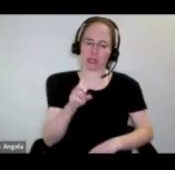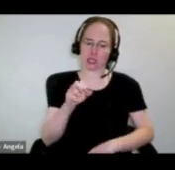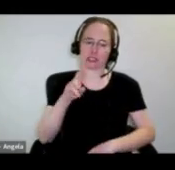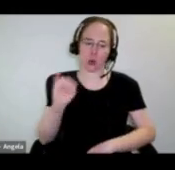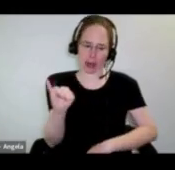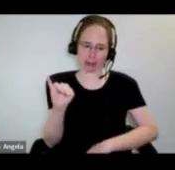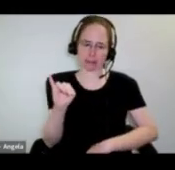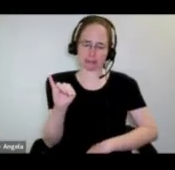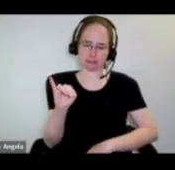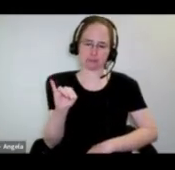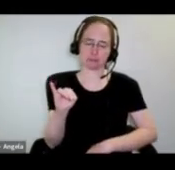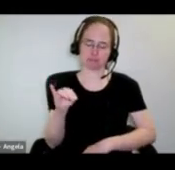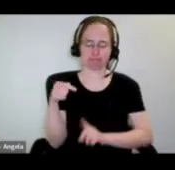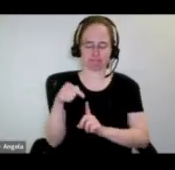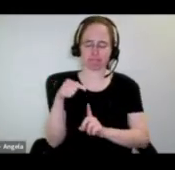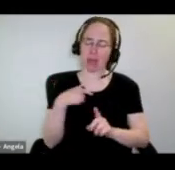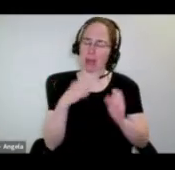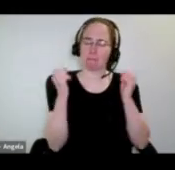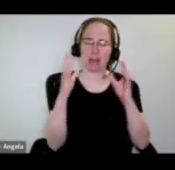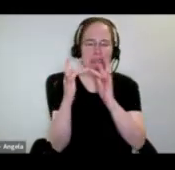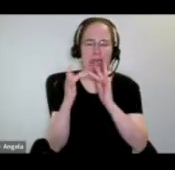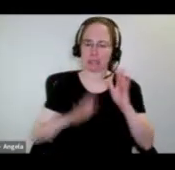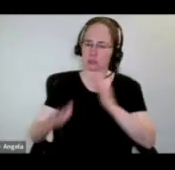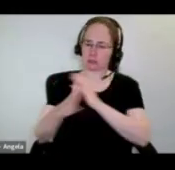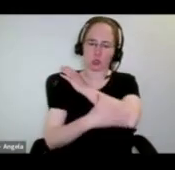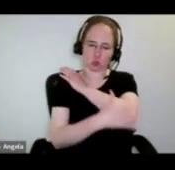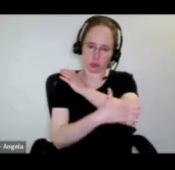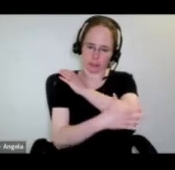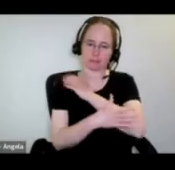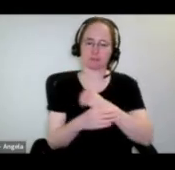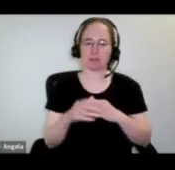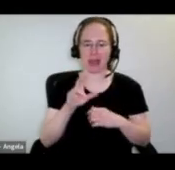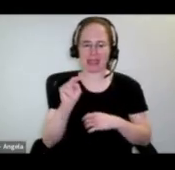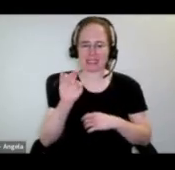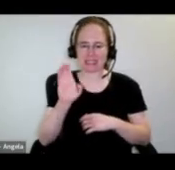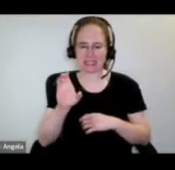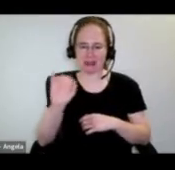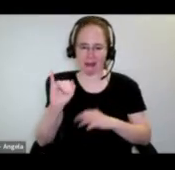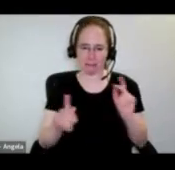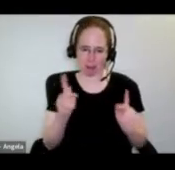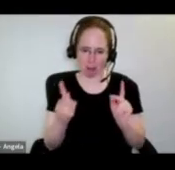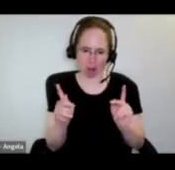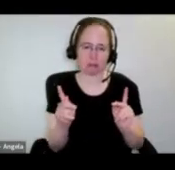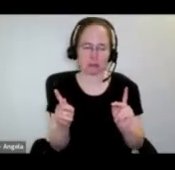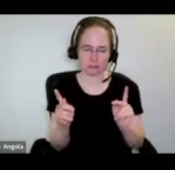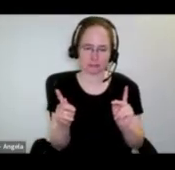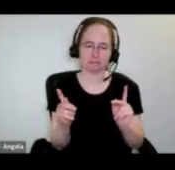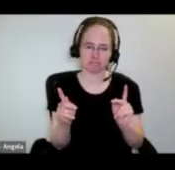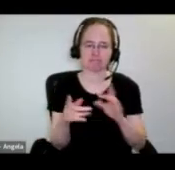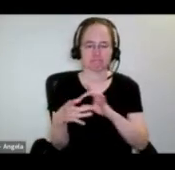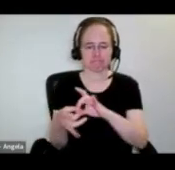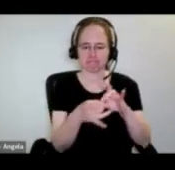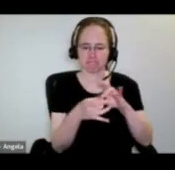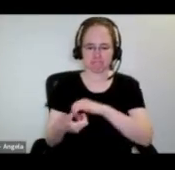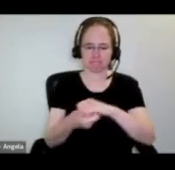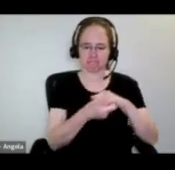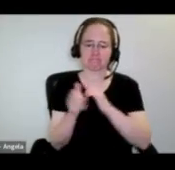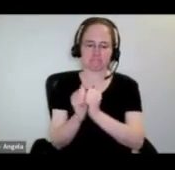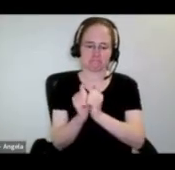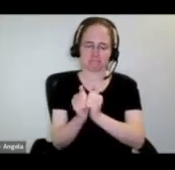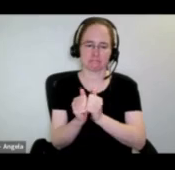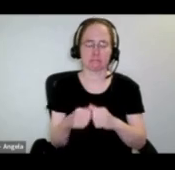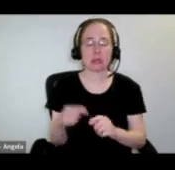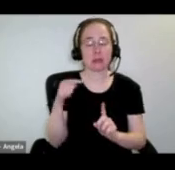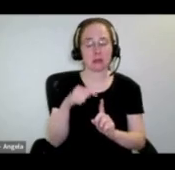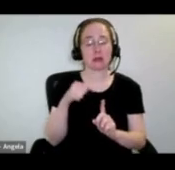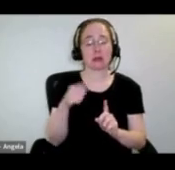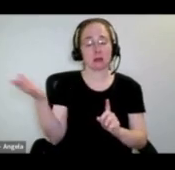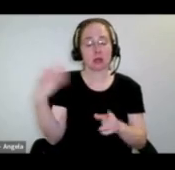Valerie Bradley: a good friend and colleague of those of us at HSRI, and certainly she had contacts around the country, NCI people who,